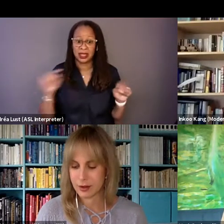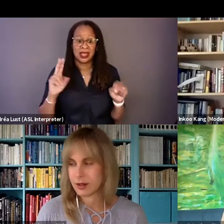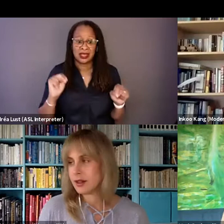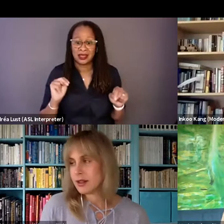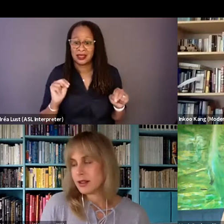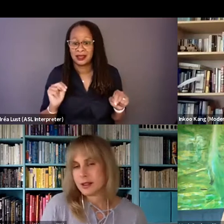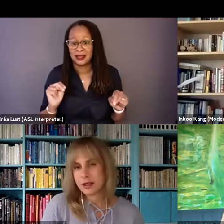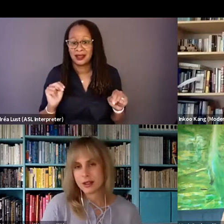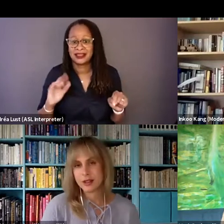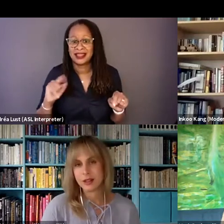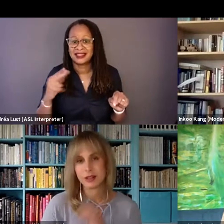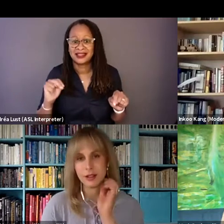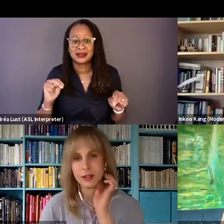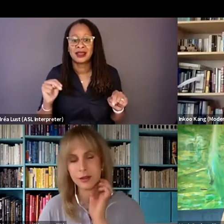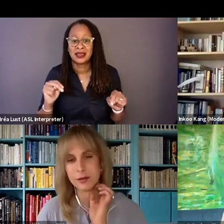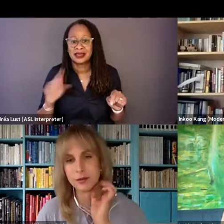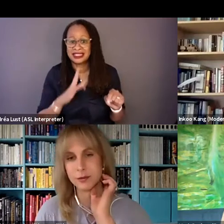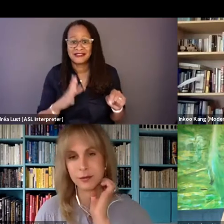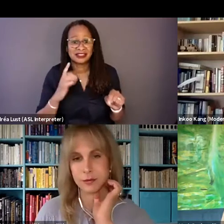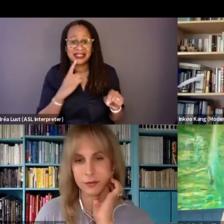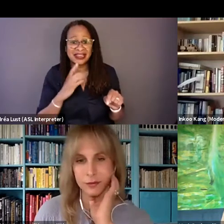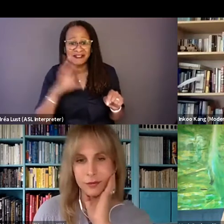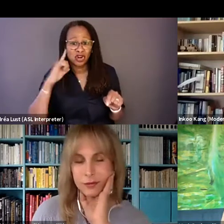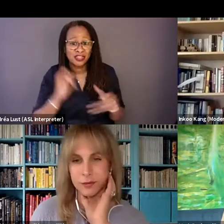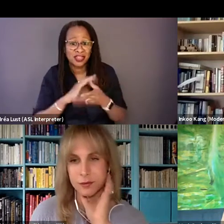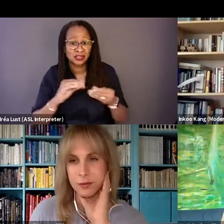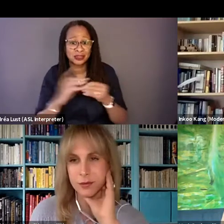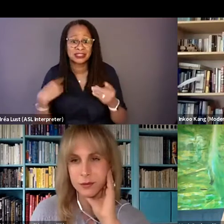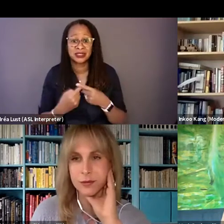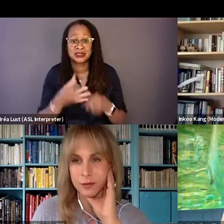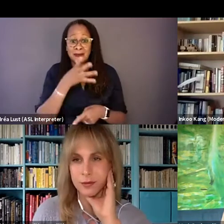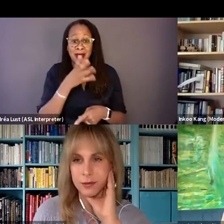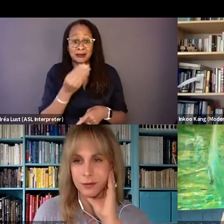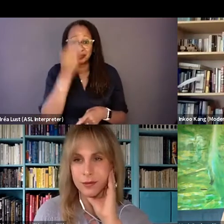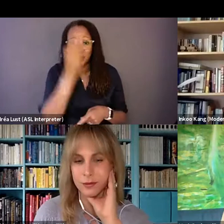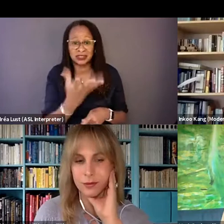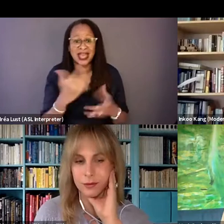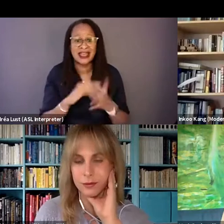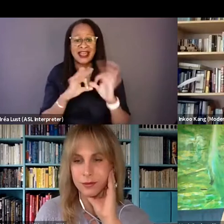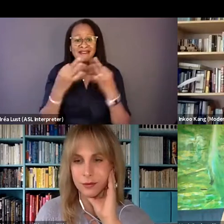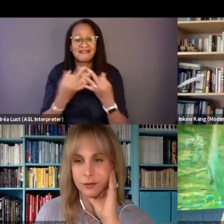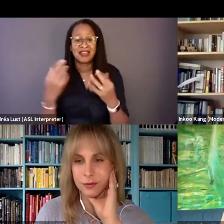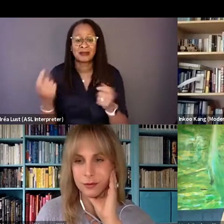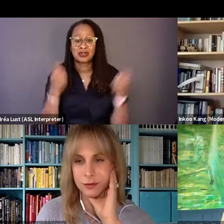"I had never even heard that story," until his mom told it at a family reunion or something two or three years ago,